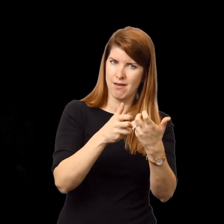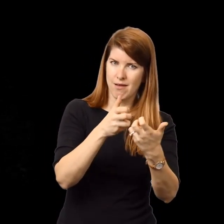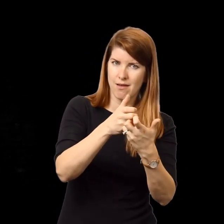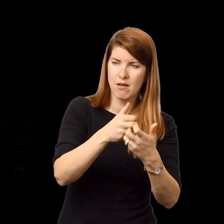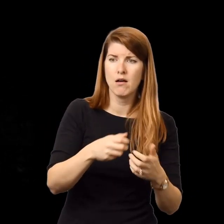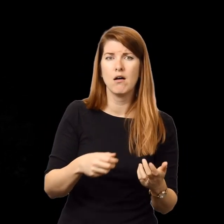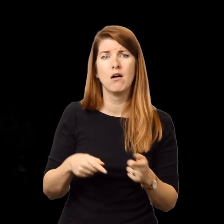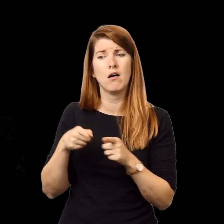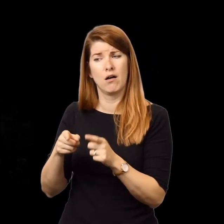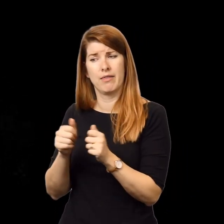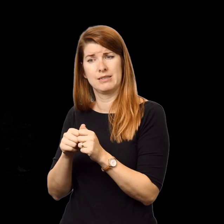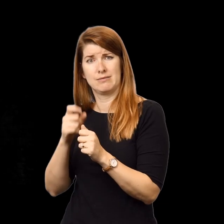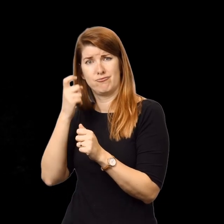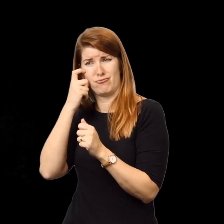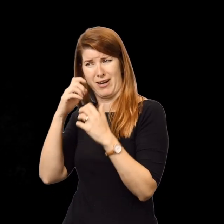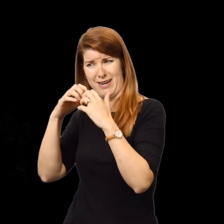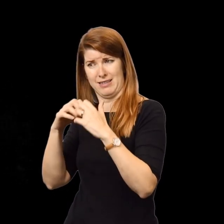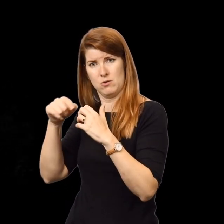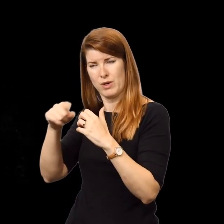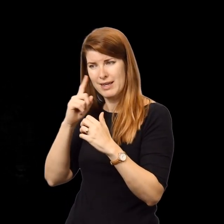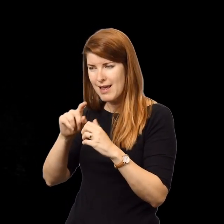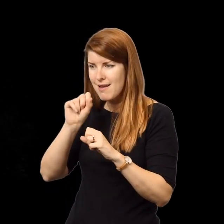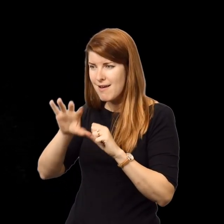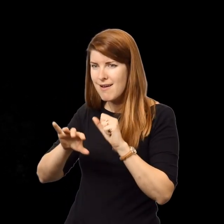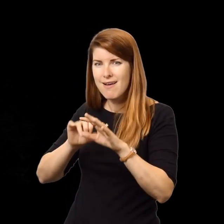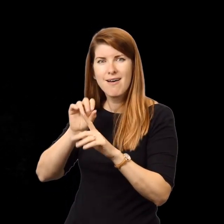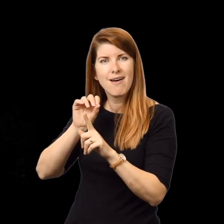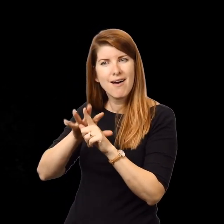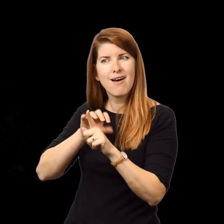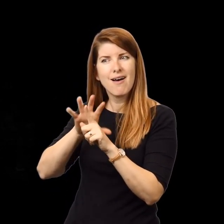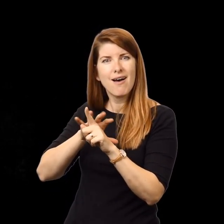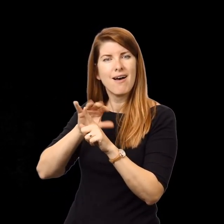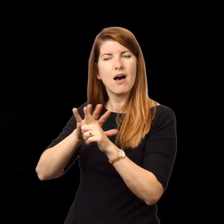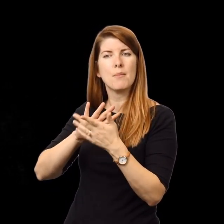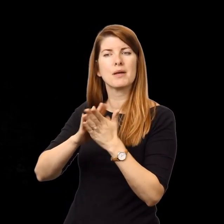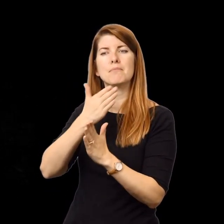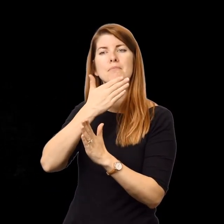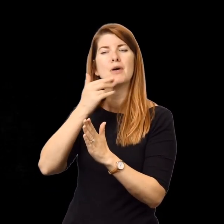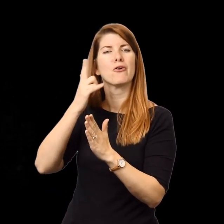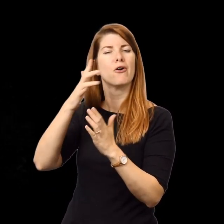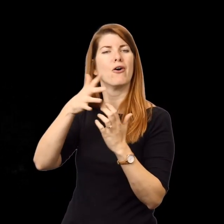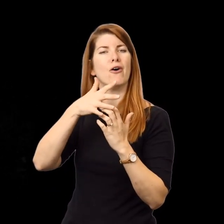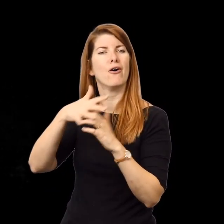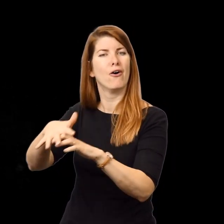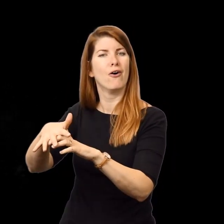these immature brains, these impacted brains, that will help them become more well integrated,